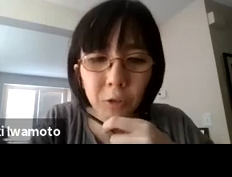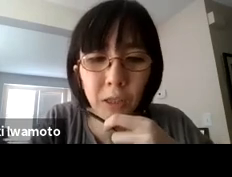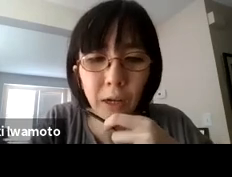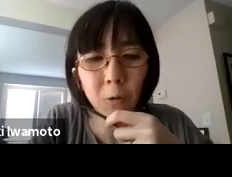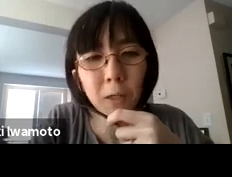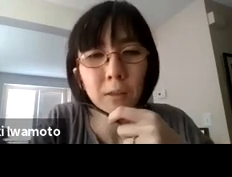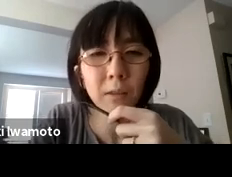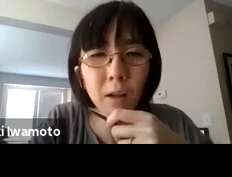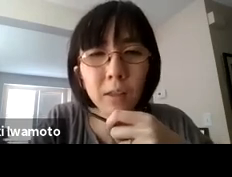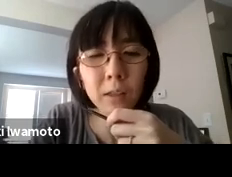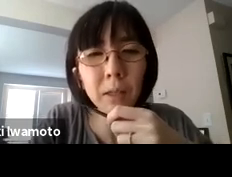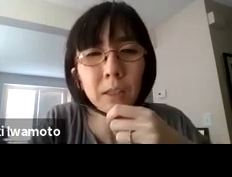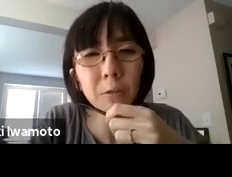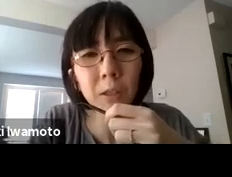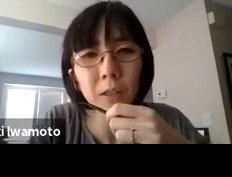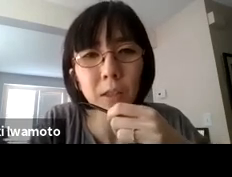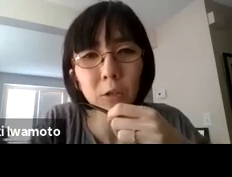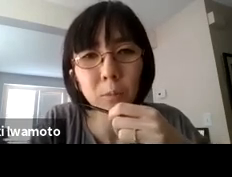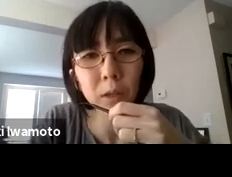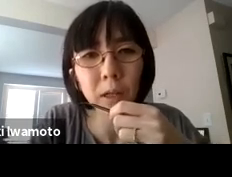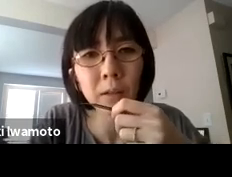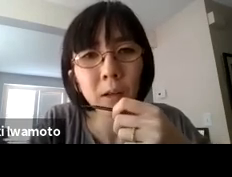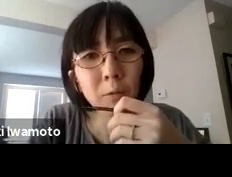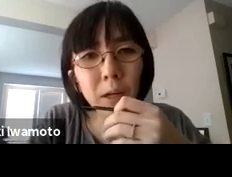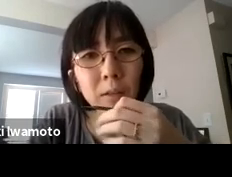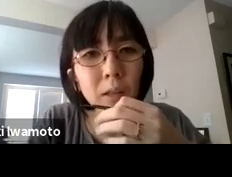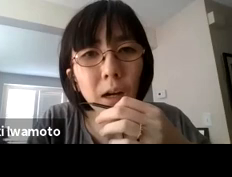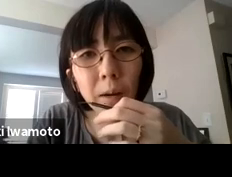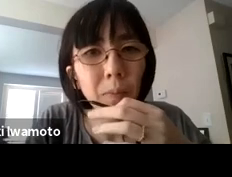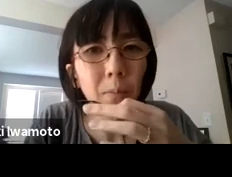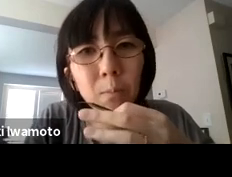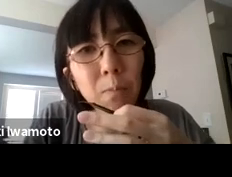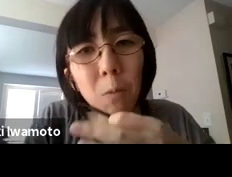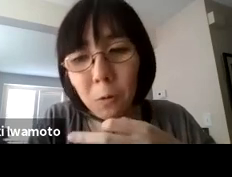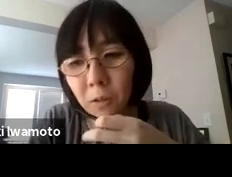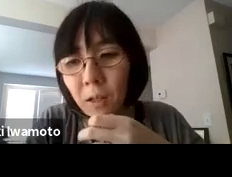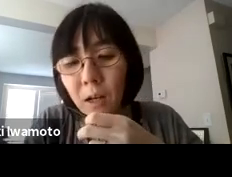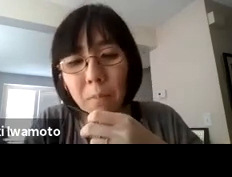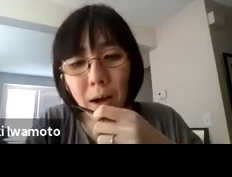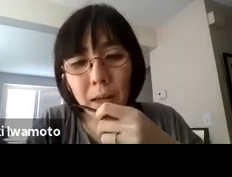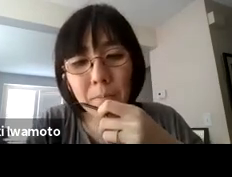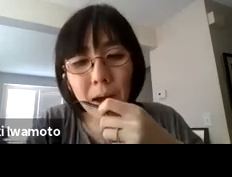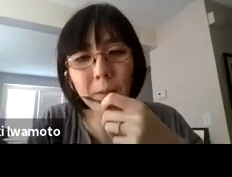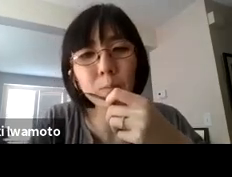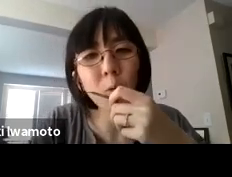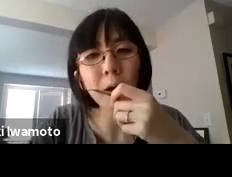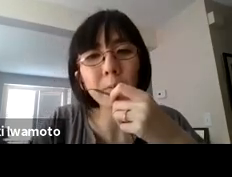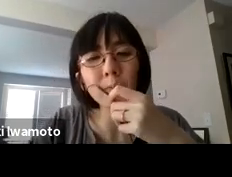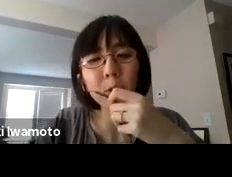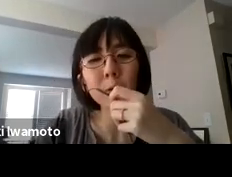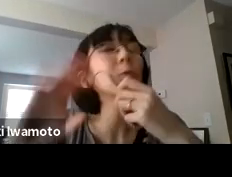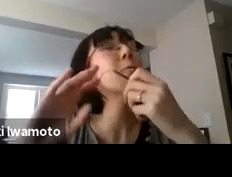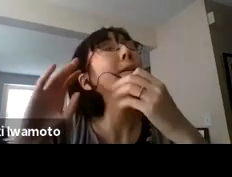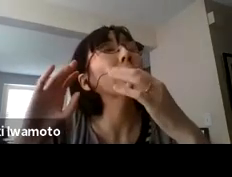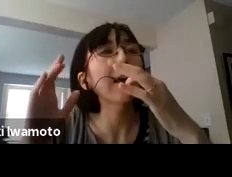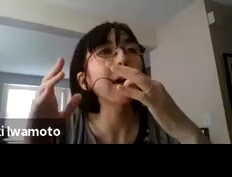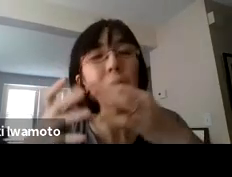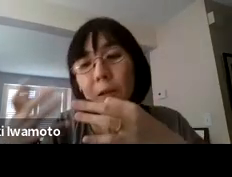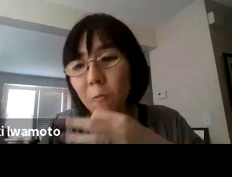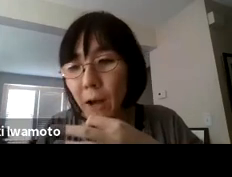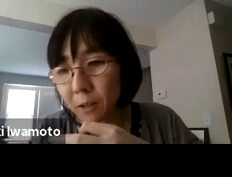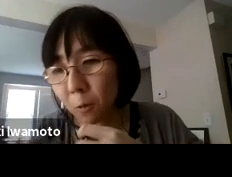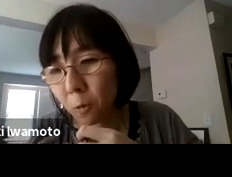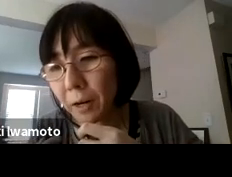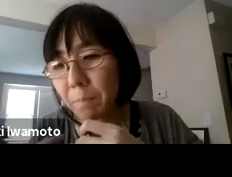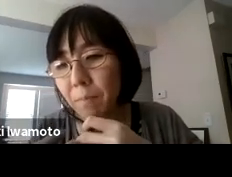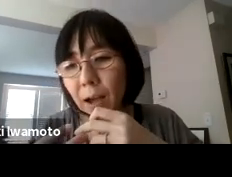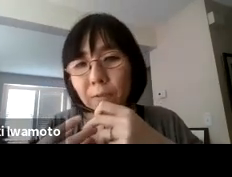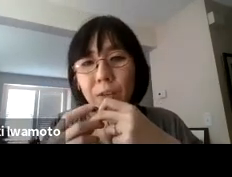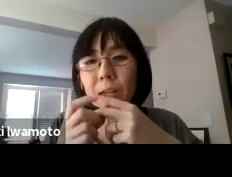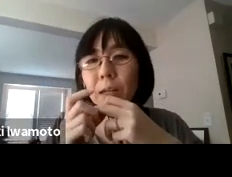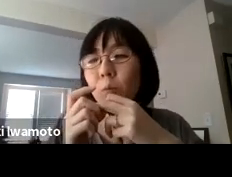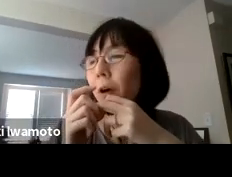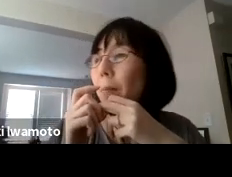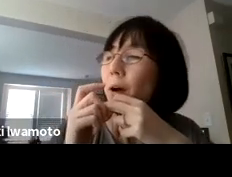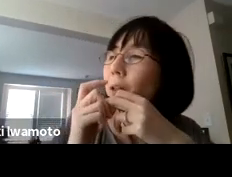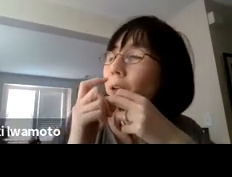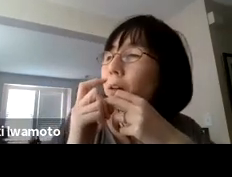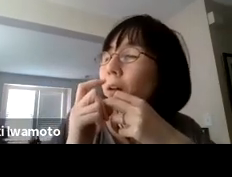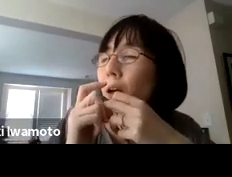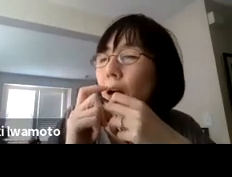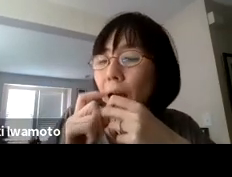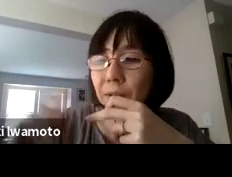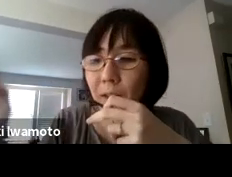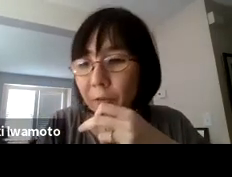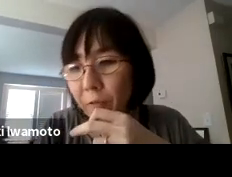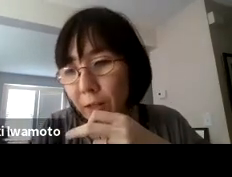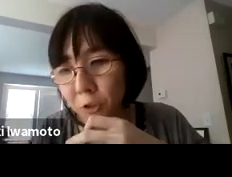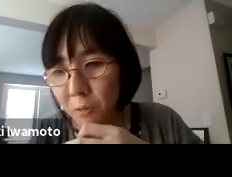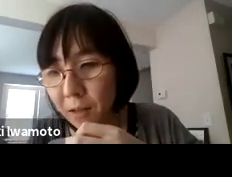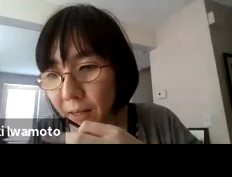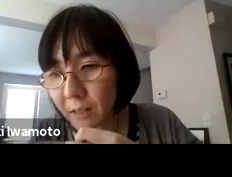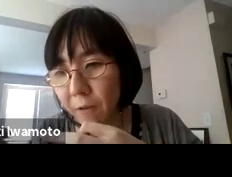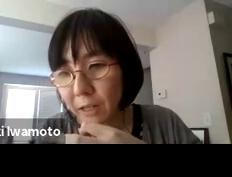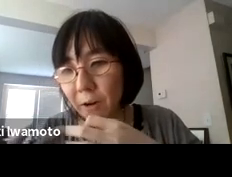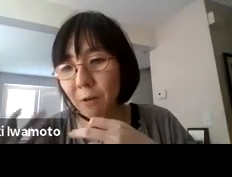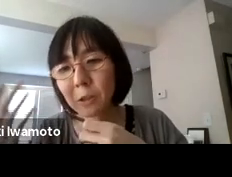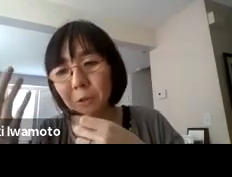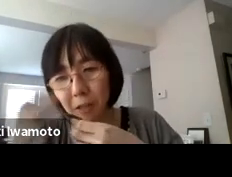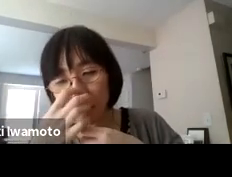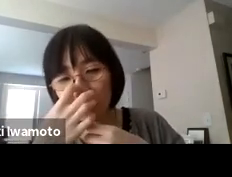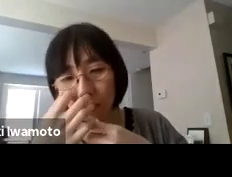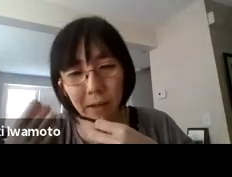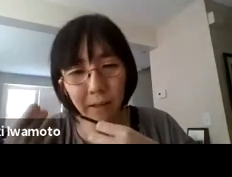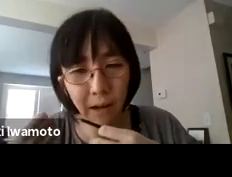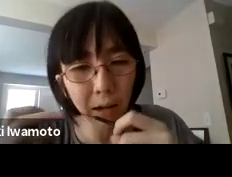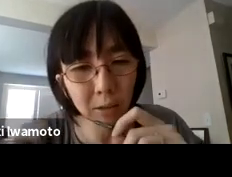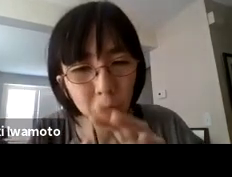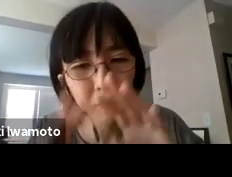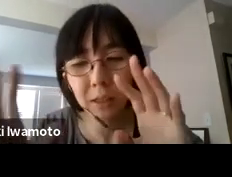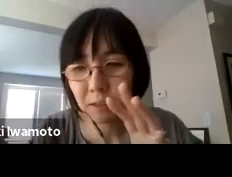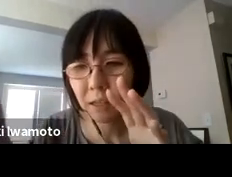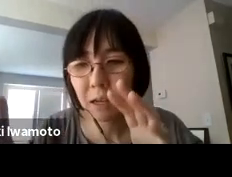Actually I always thought that the my child really likes to play with bubbles, but it might have more to do with being wet or it might have been more about like having the reflection of the light in a funny way or you know like something like that.